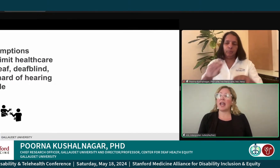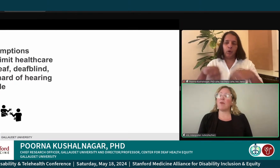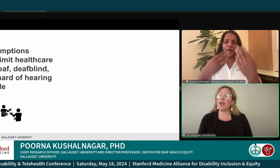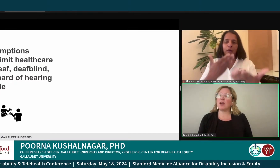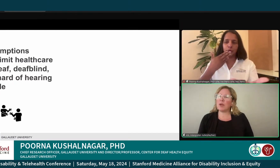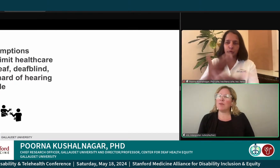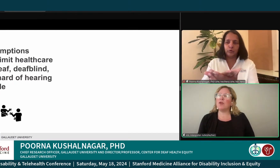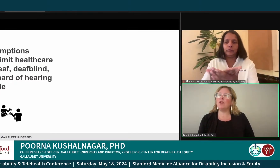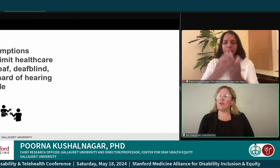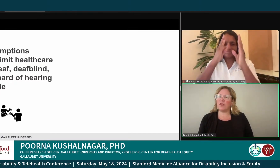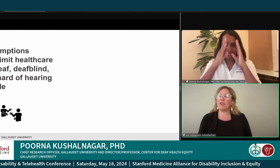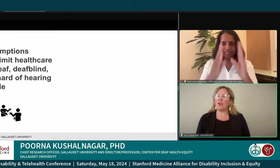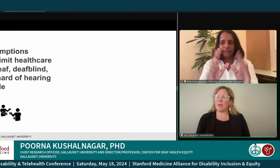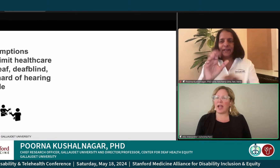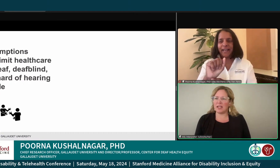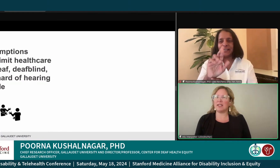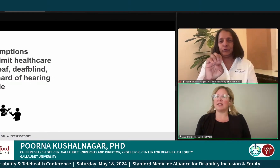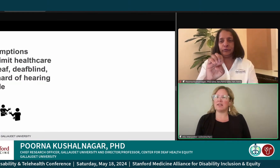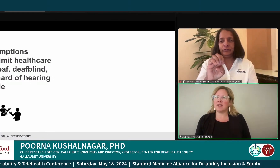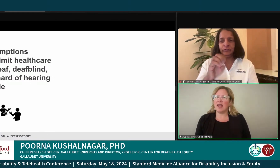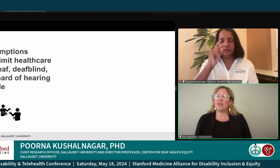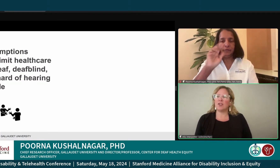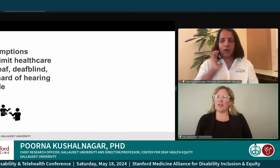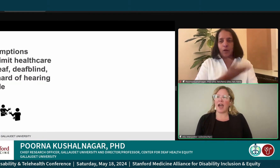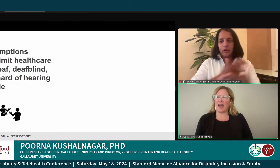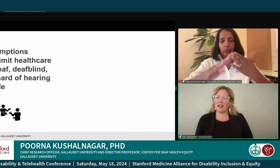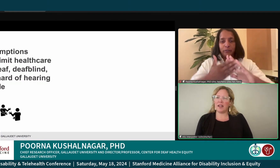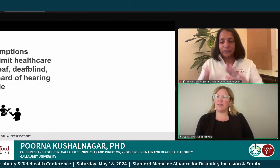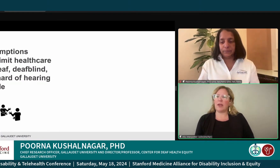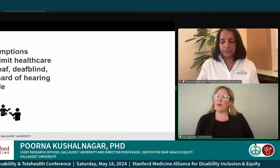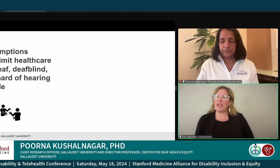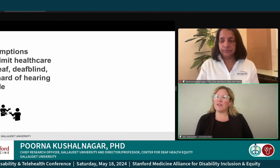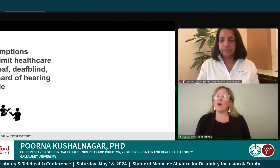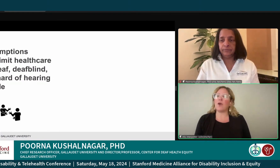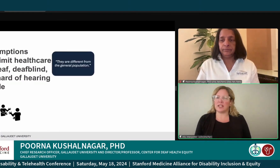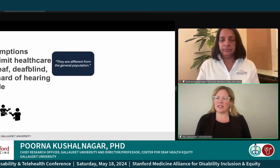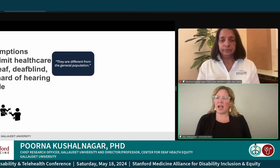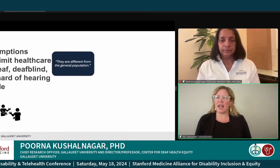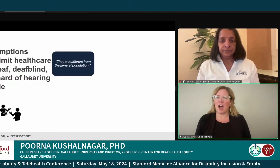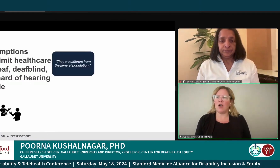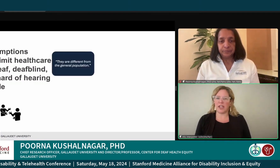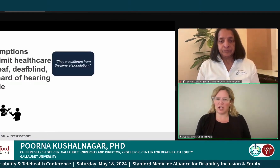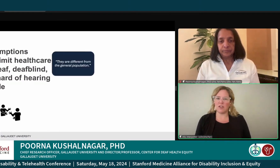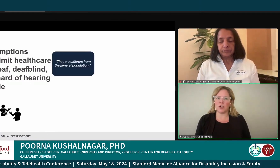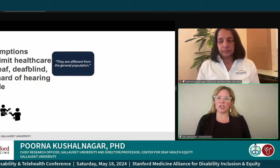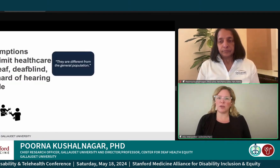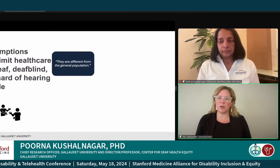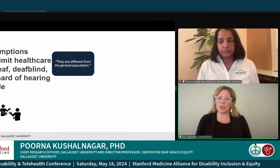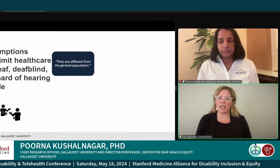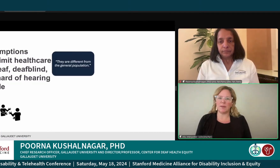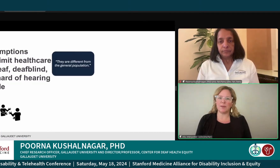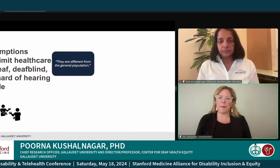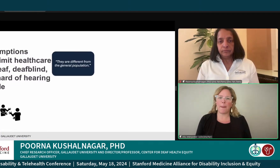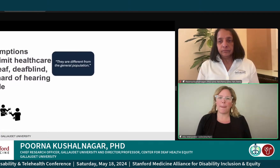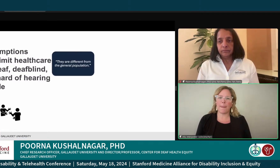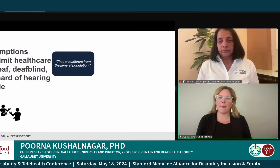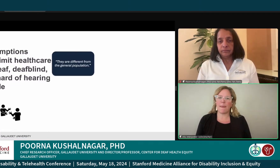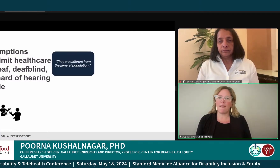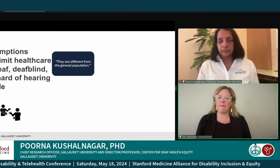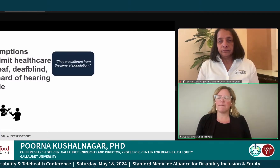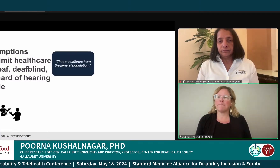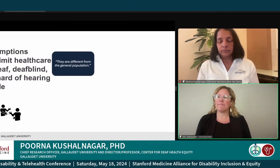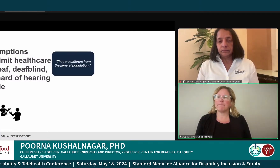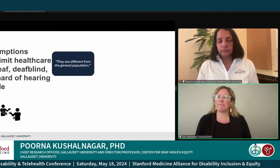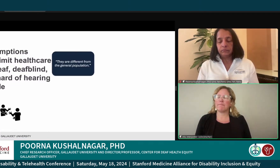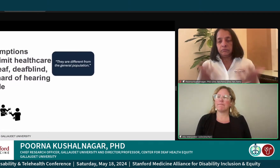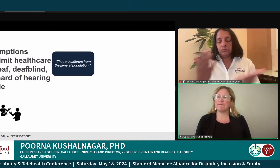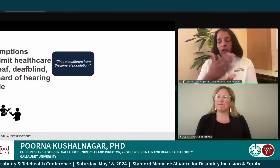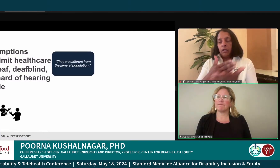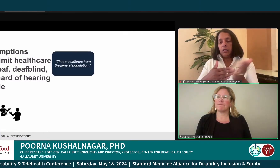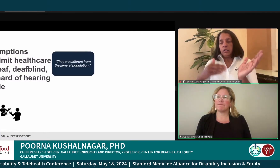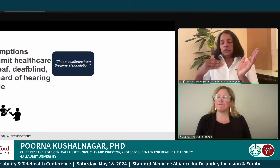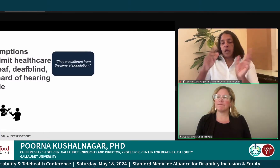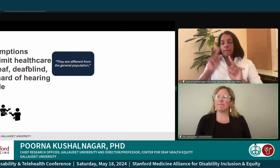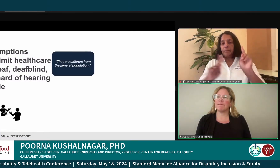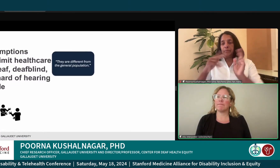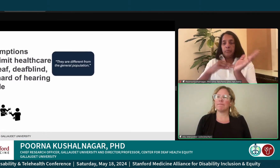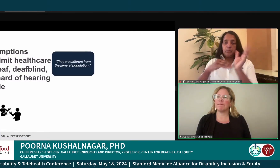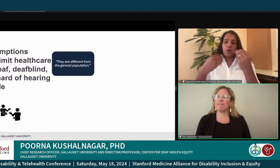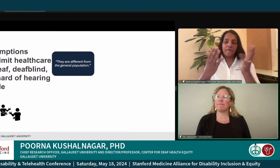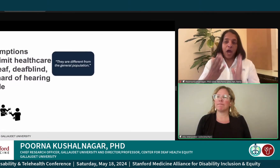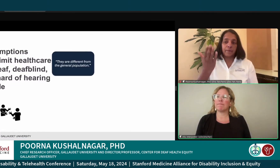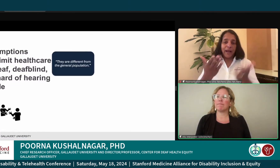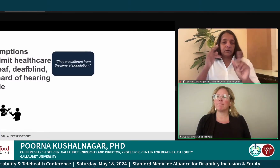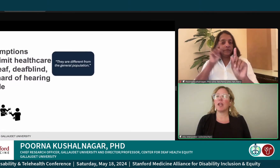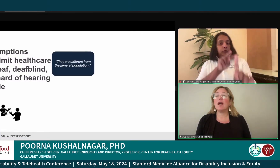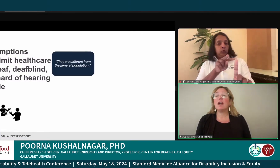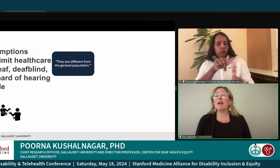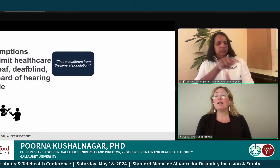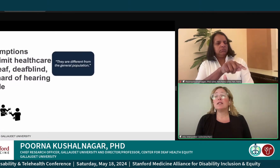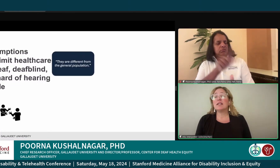And I want to remove those biases so that we can focus on health care for the community.